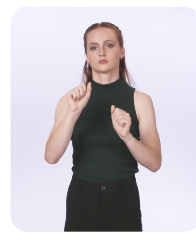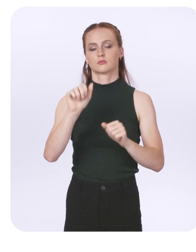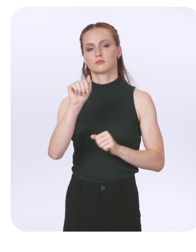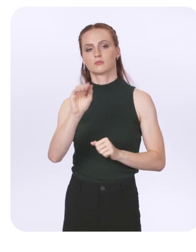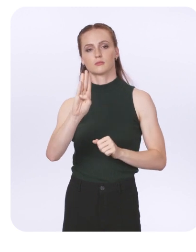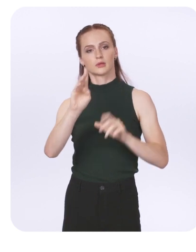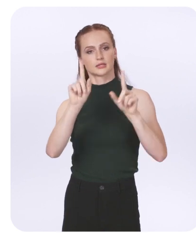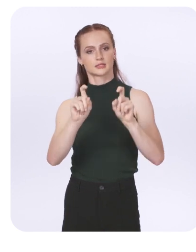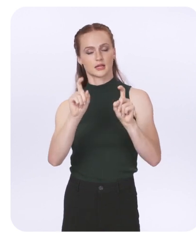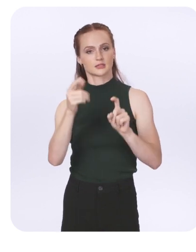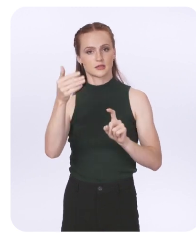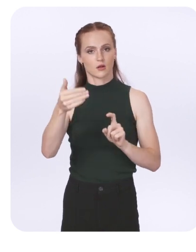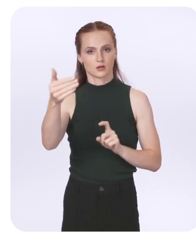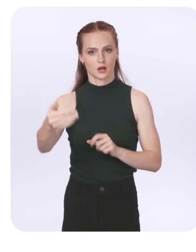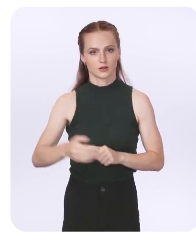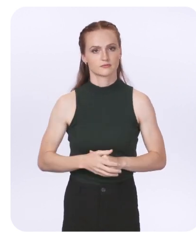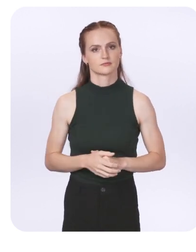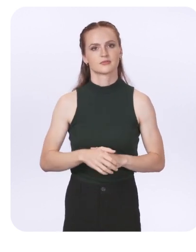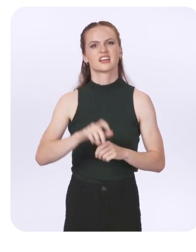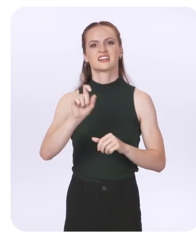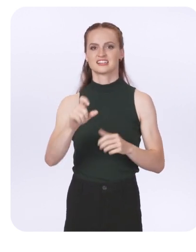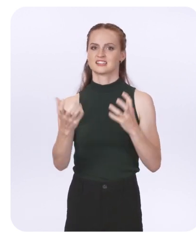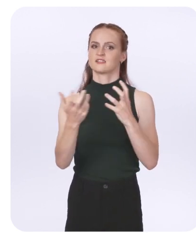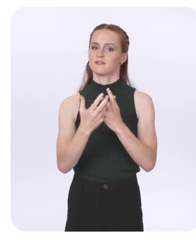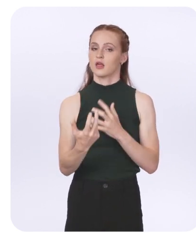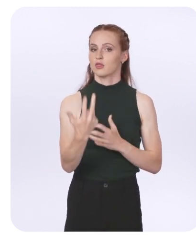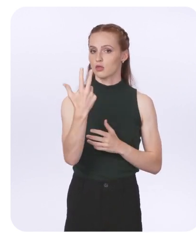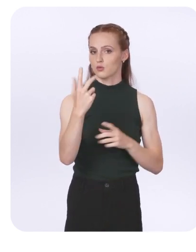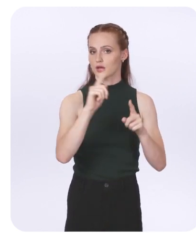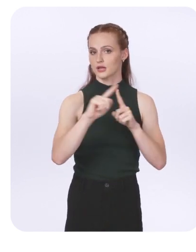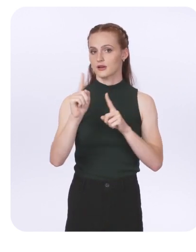and mobile display surfaces have been the primary drivers for conversions